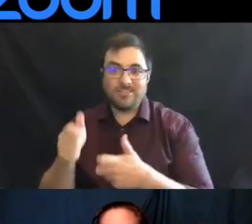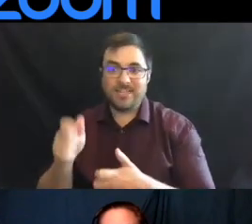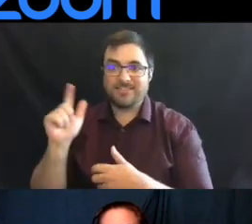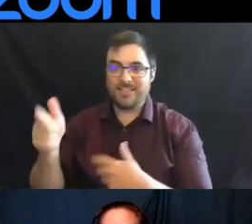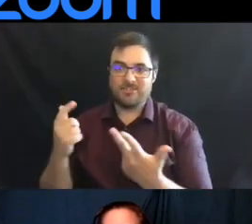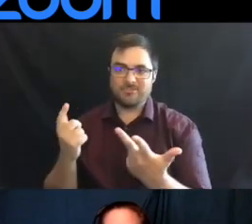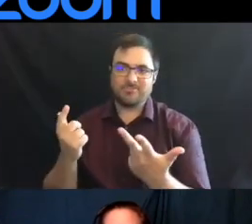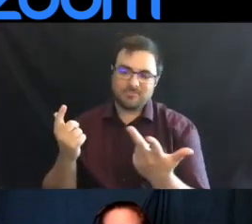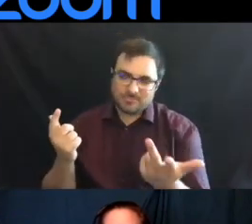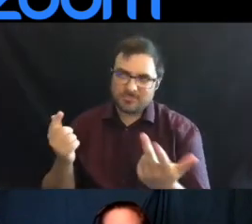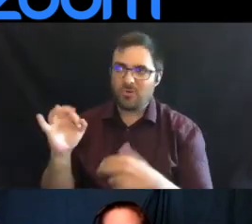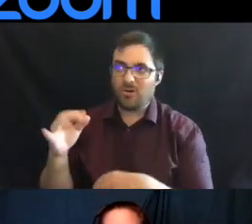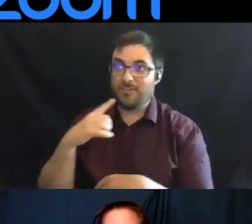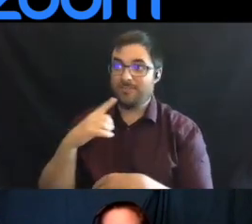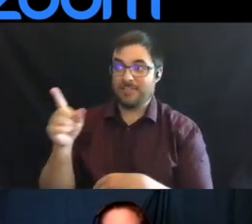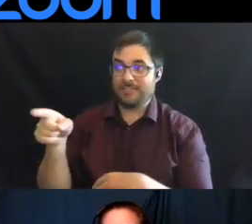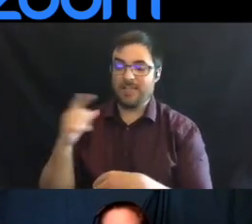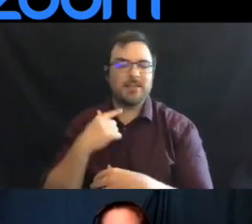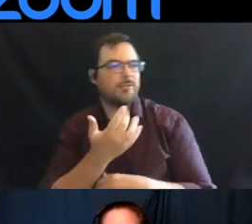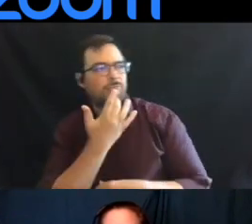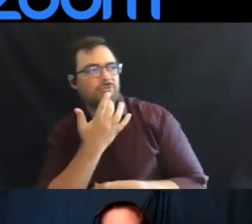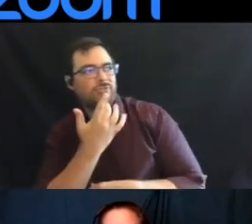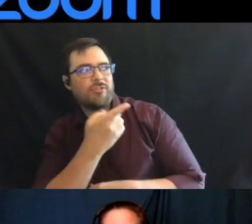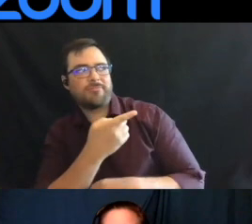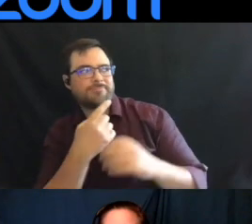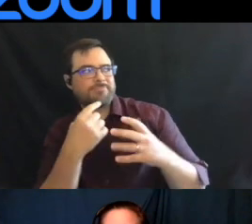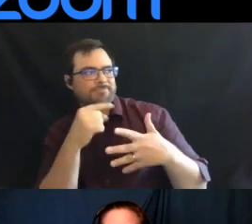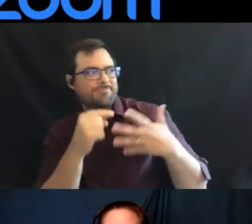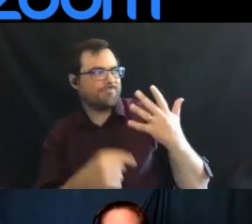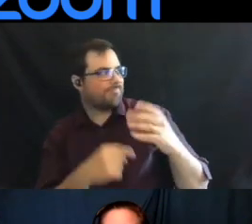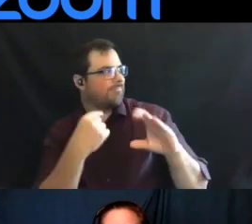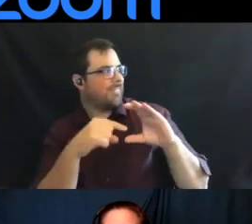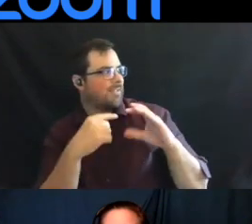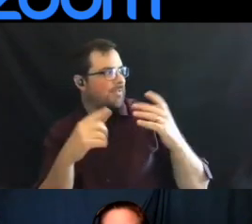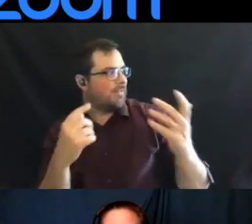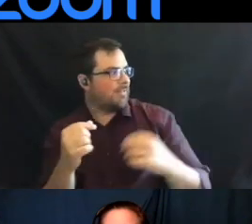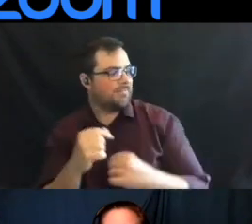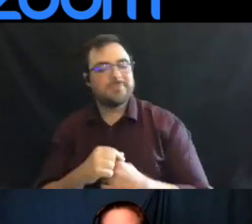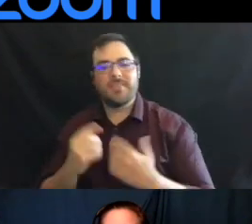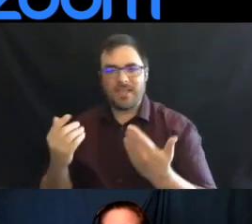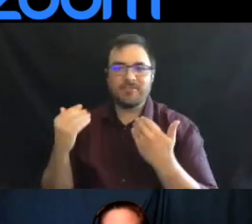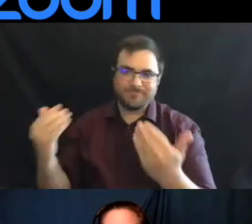or if they say preferred method of communication is email, we communicate with them through email as well.